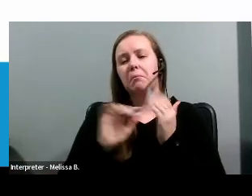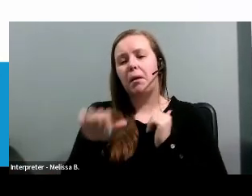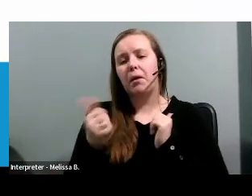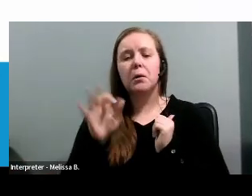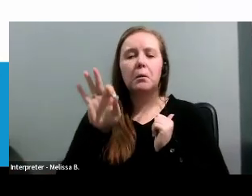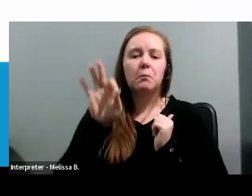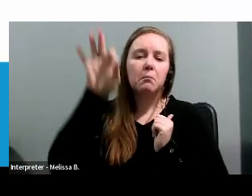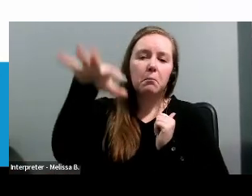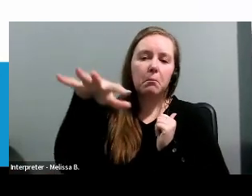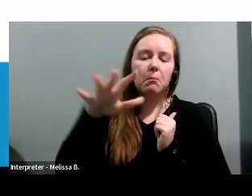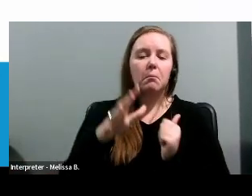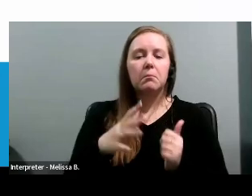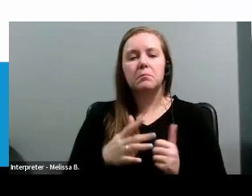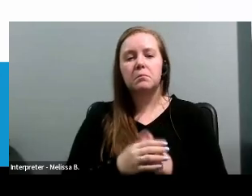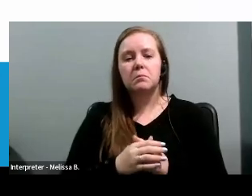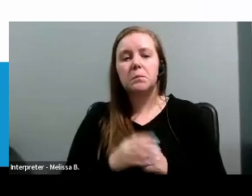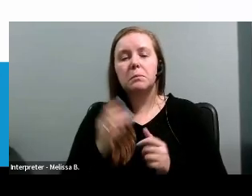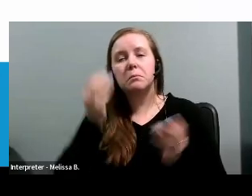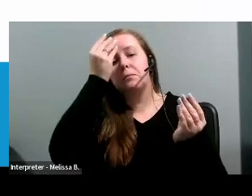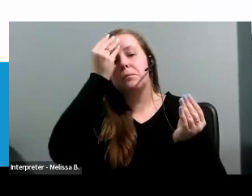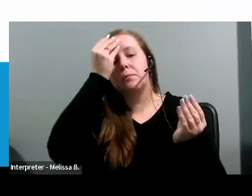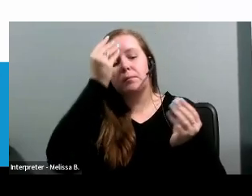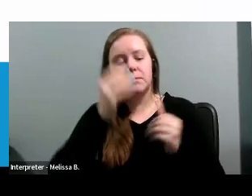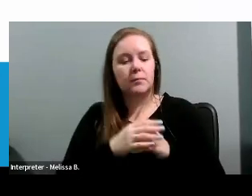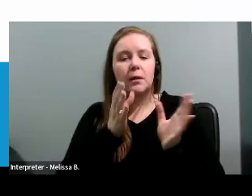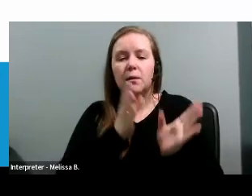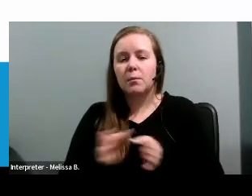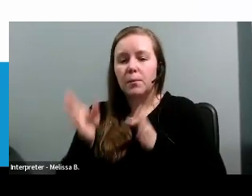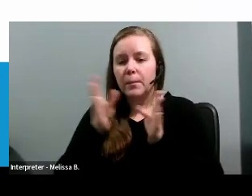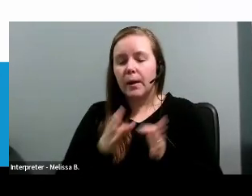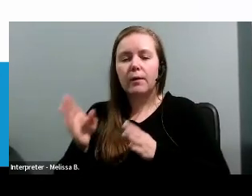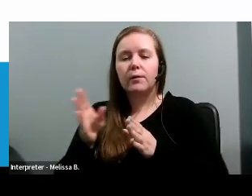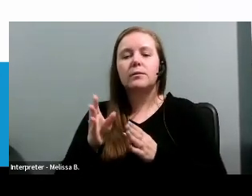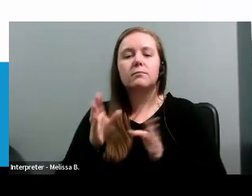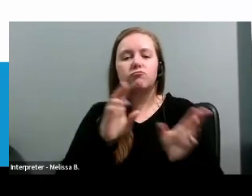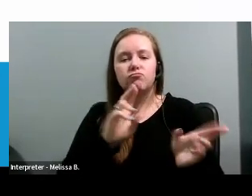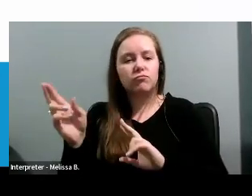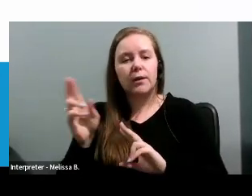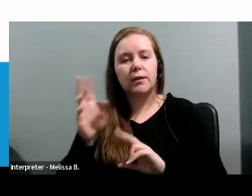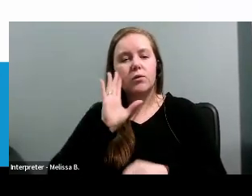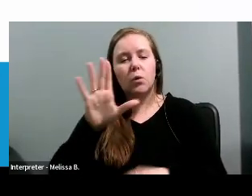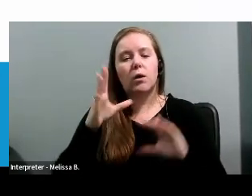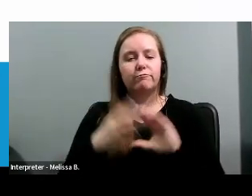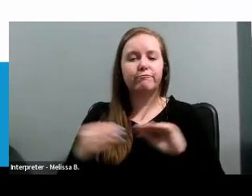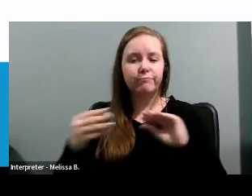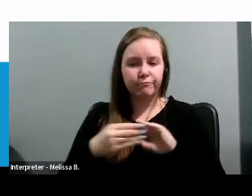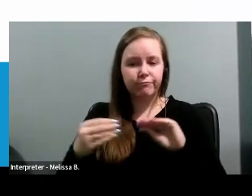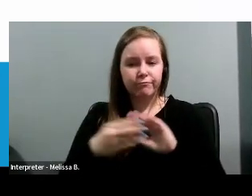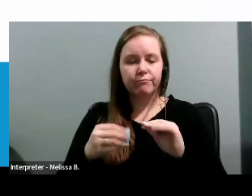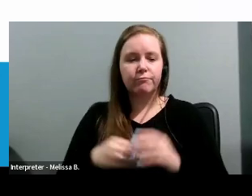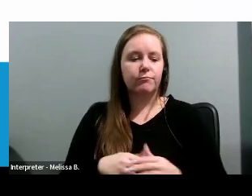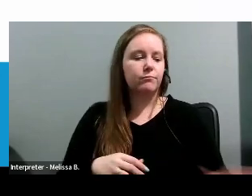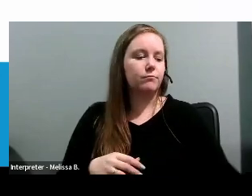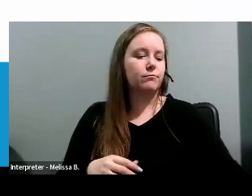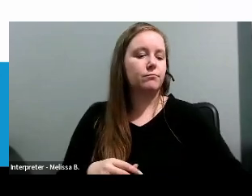Shannon Spencer (she/her): as you're, you know, preparing and delivering your deputation. So, when you're writing your deputation.